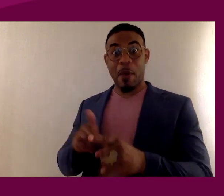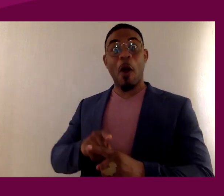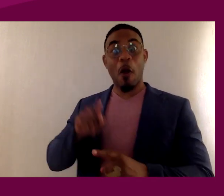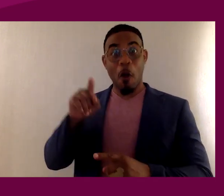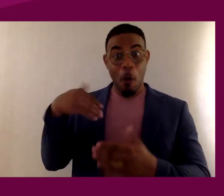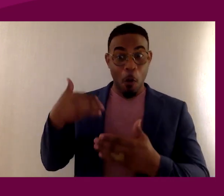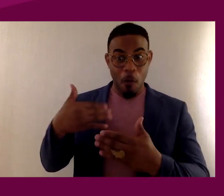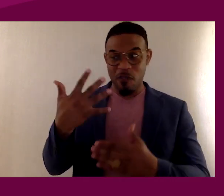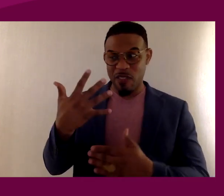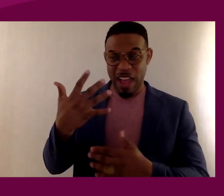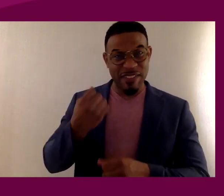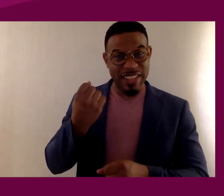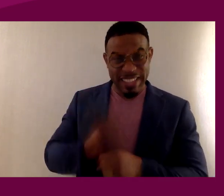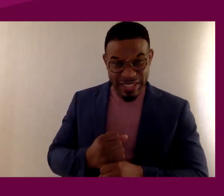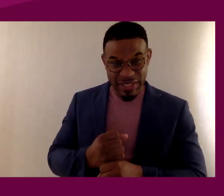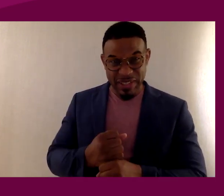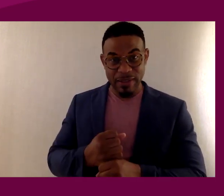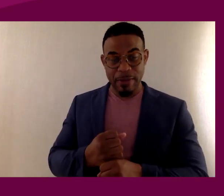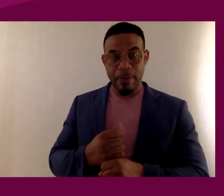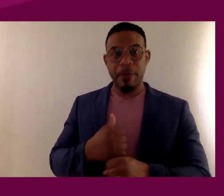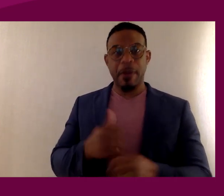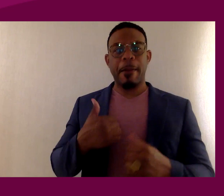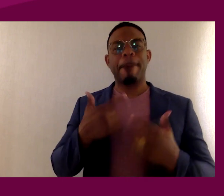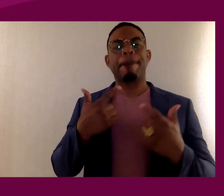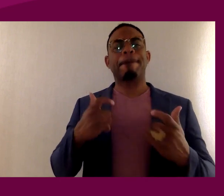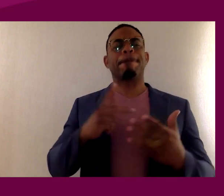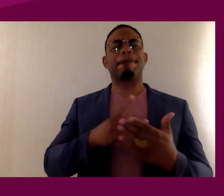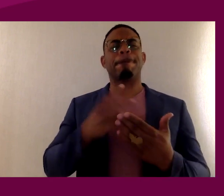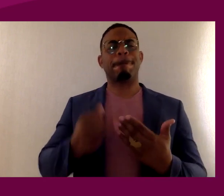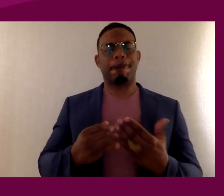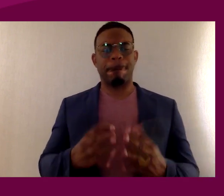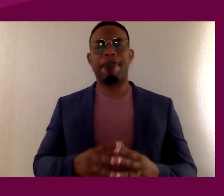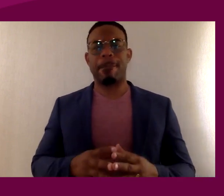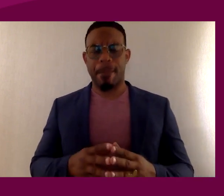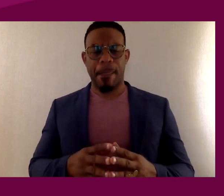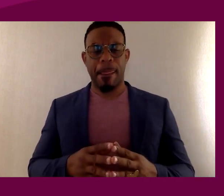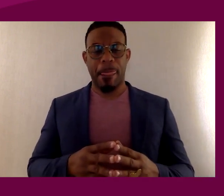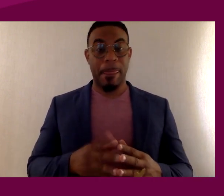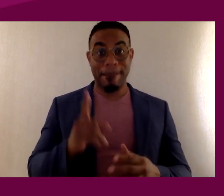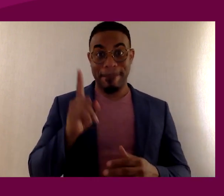in order to make this happen. Over a period of five years, we had a big project.